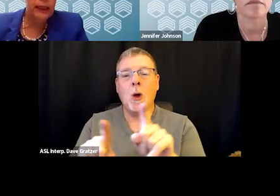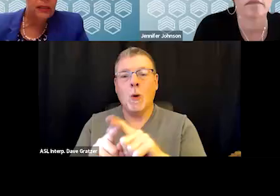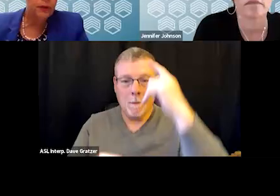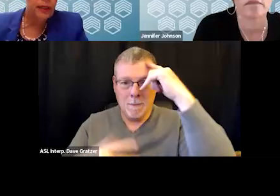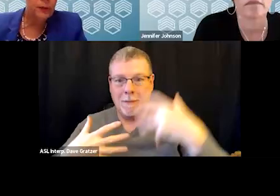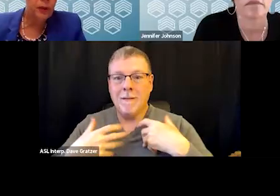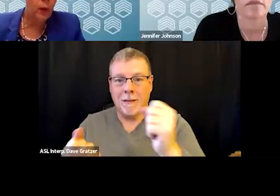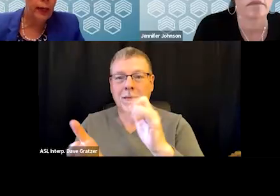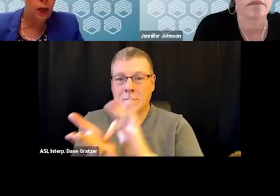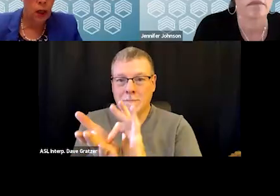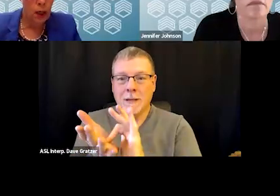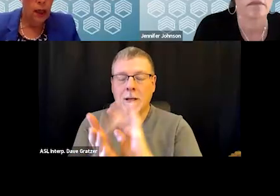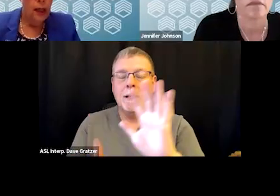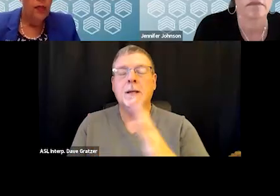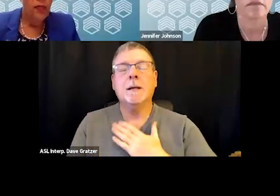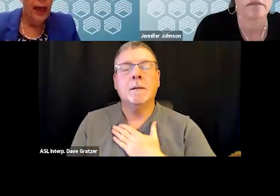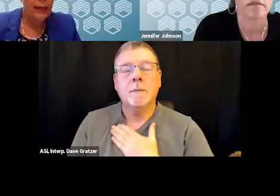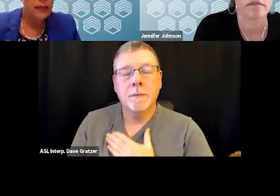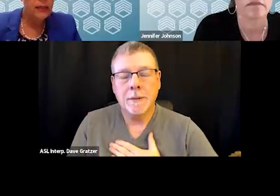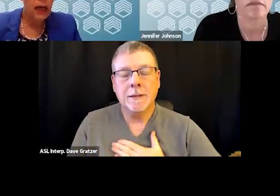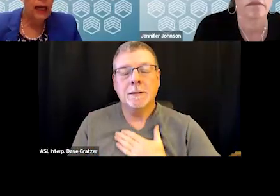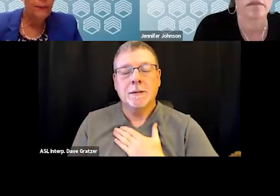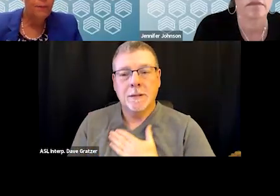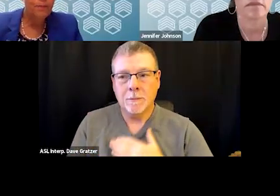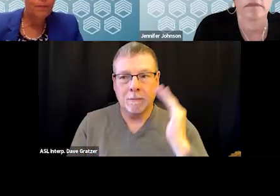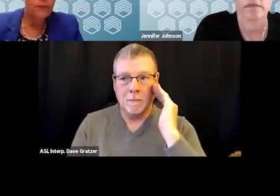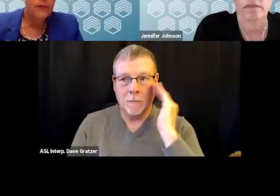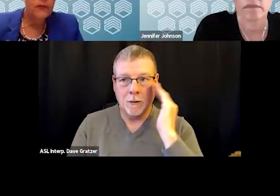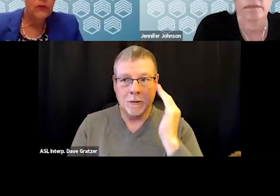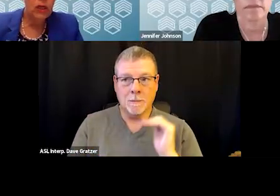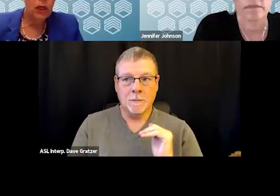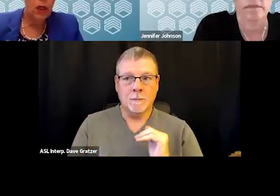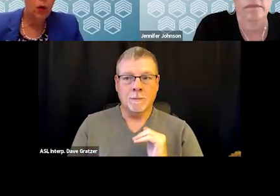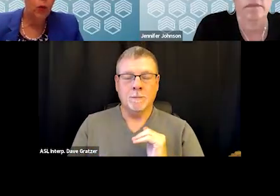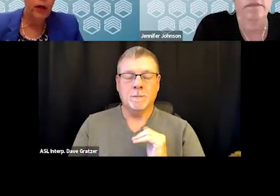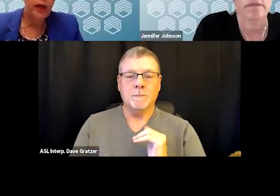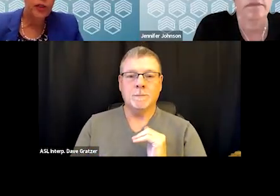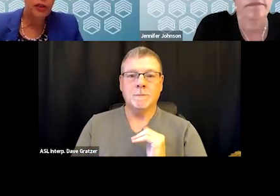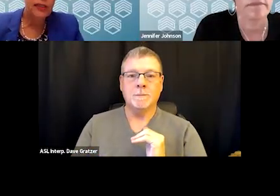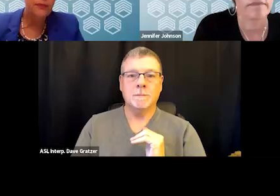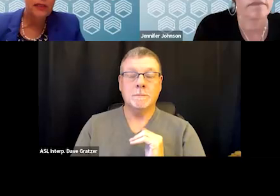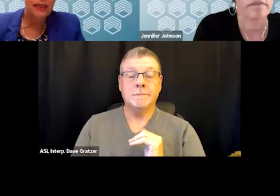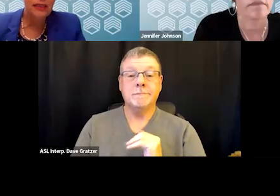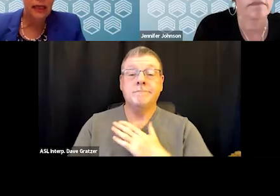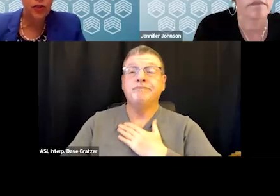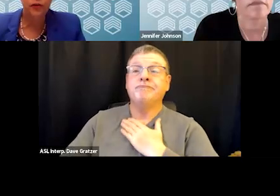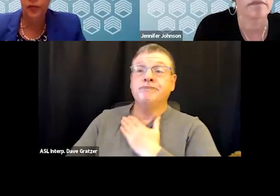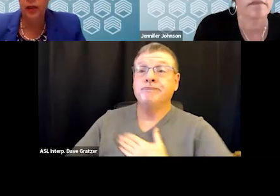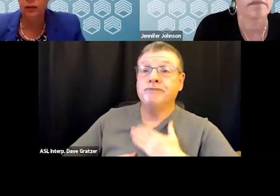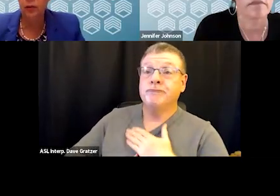please, please be aware that, um- Recreational substances can interfere